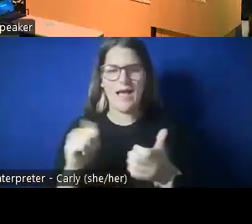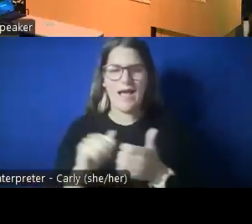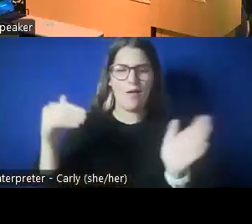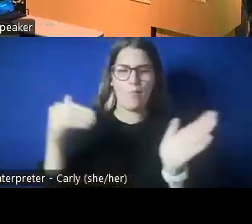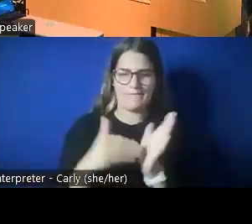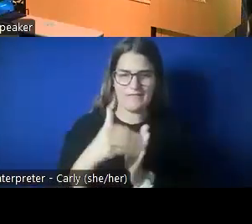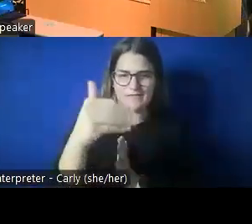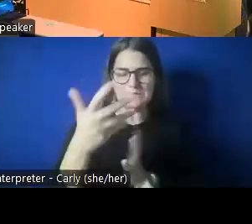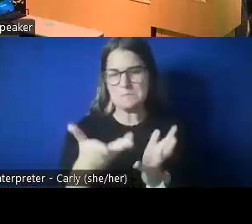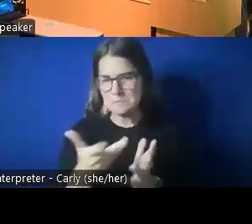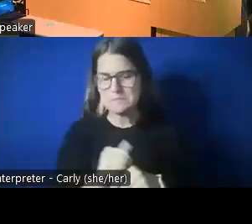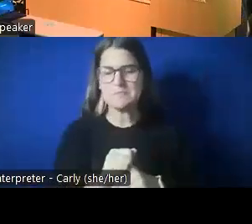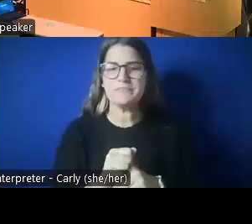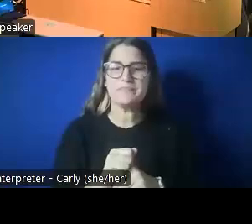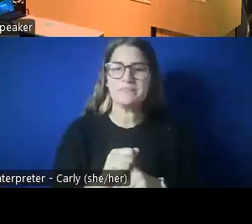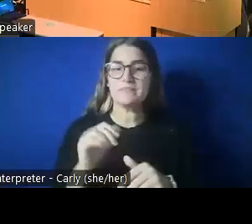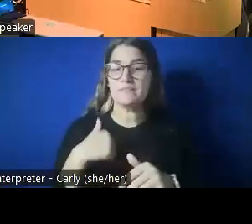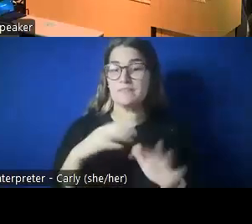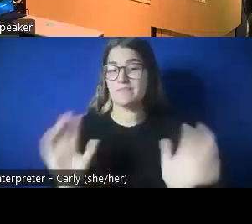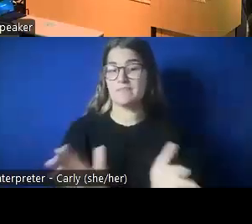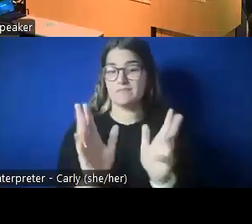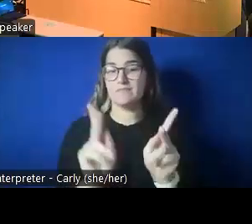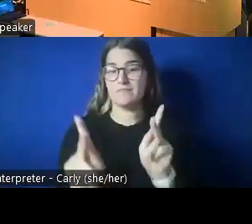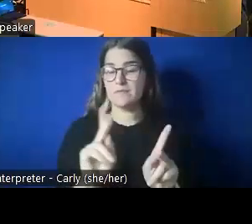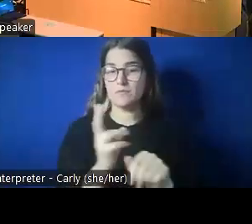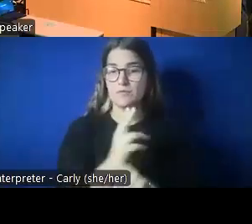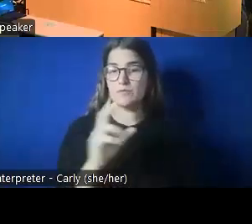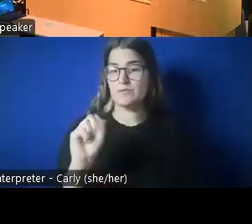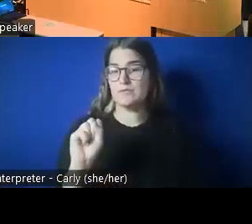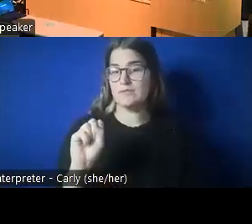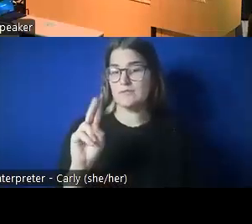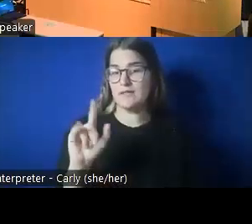as well sometimes we do encourage folks to do a substance use evaluation um and then if they